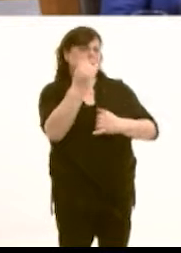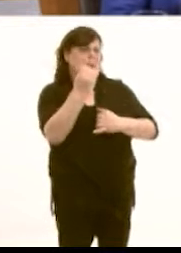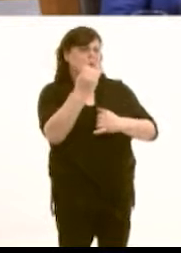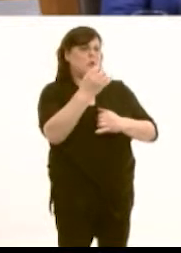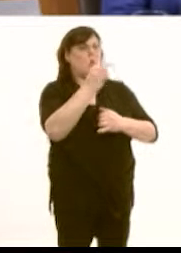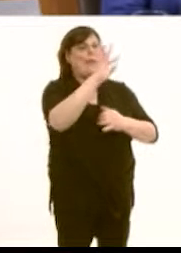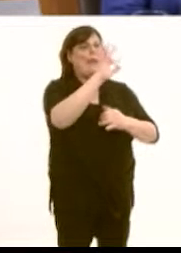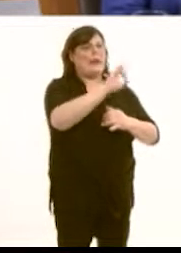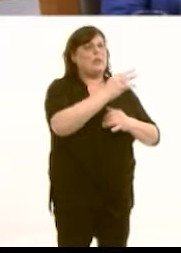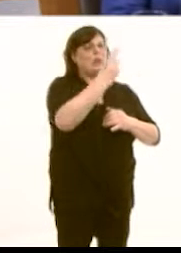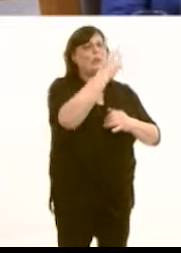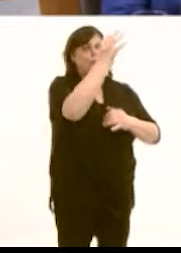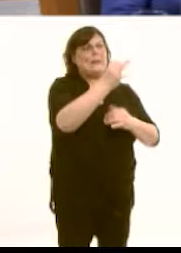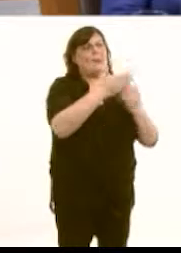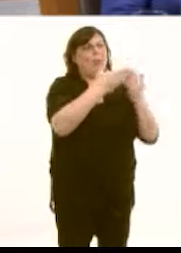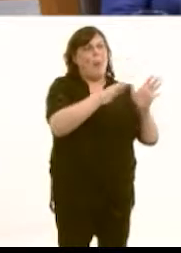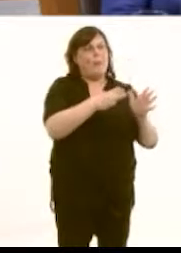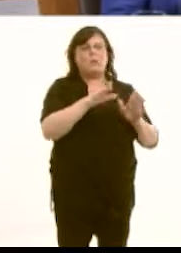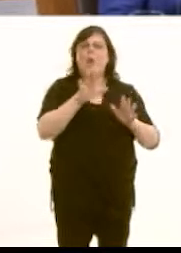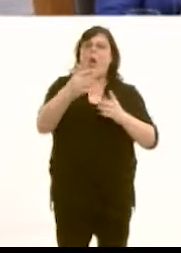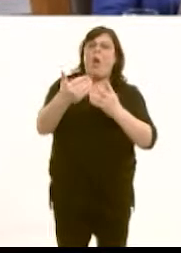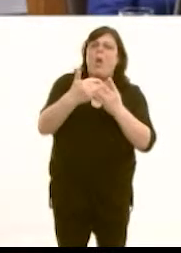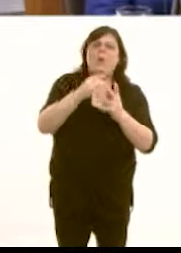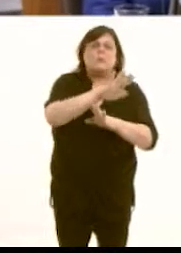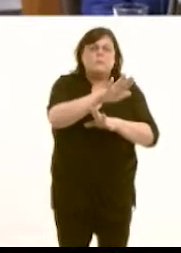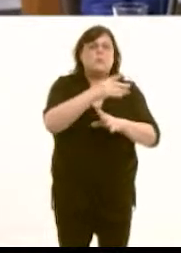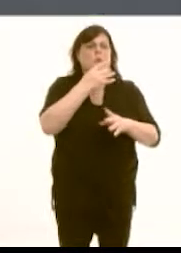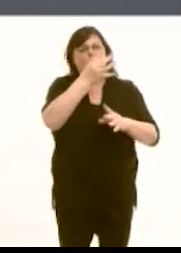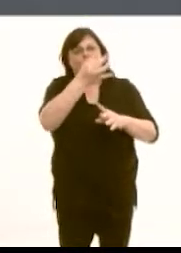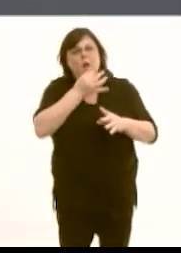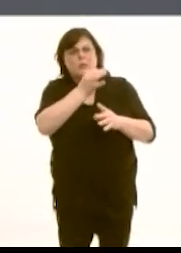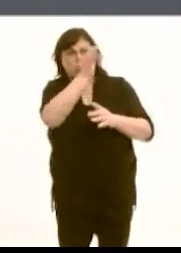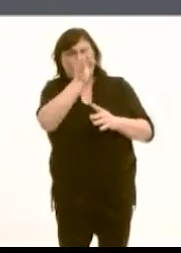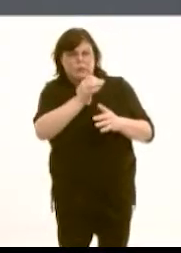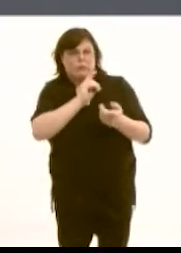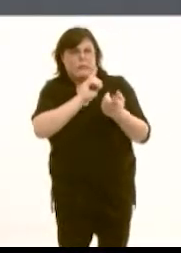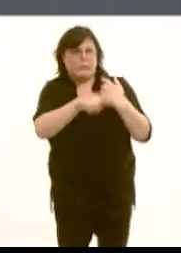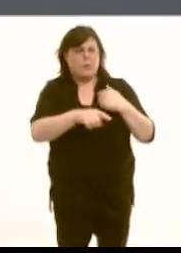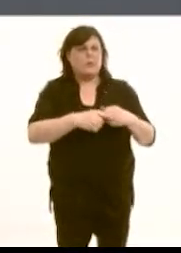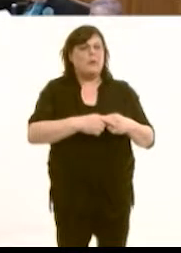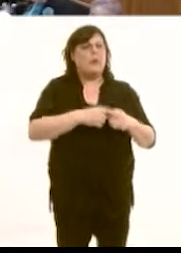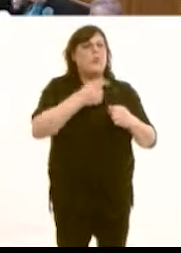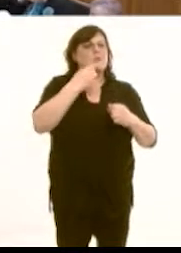Well, you asked the question, if you want to have the answeró. Itís up from 60 per cent in 2011.